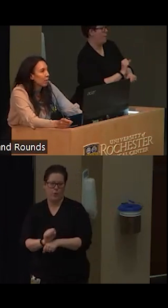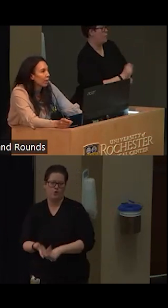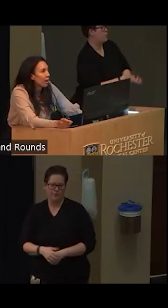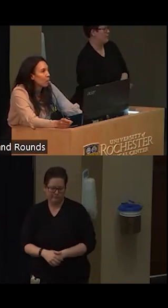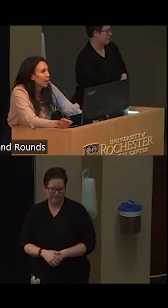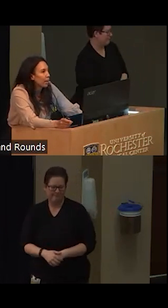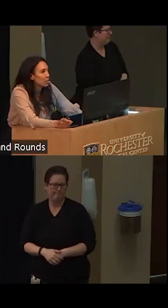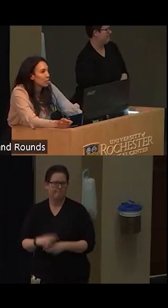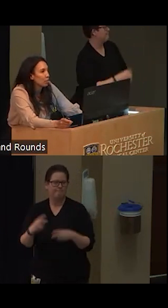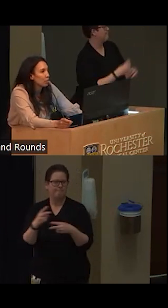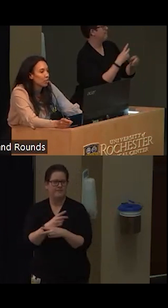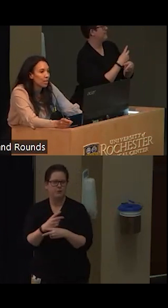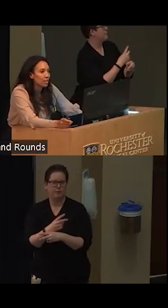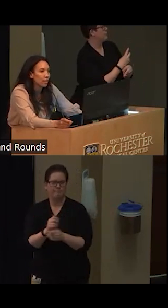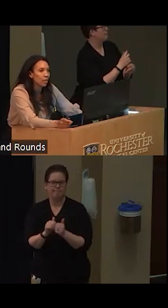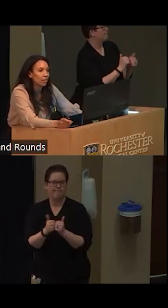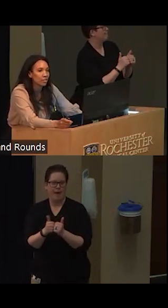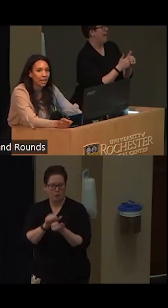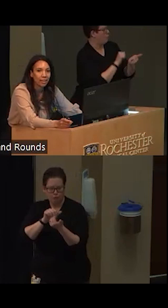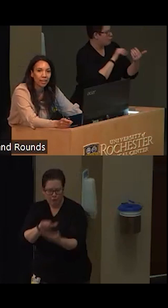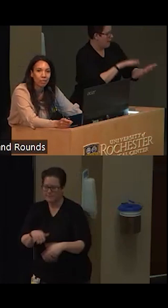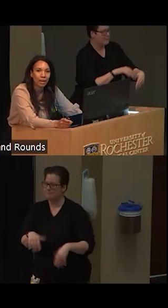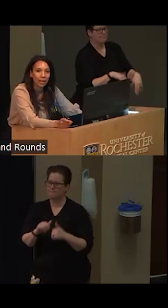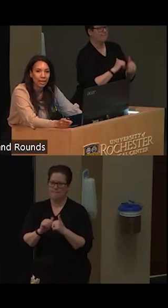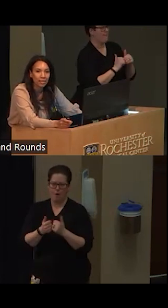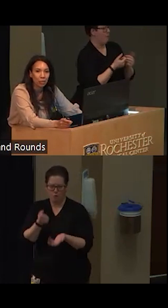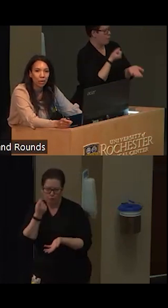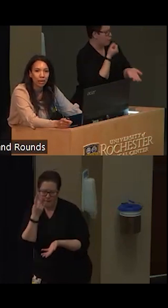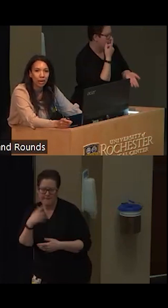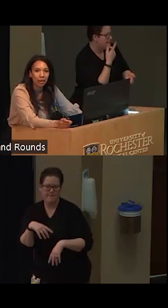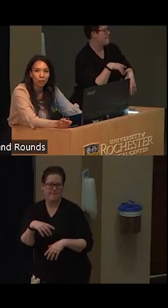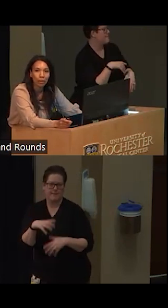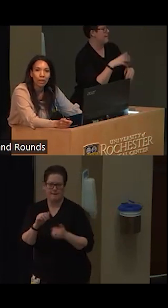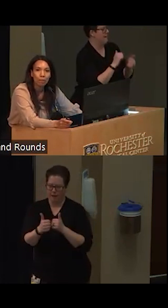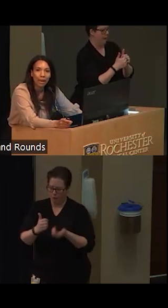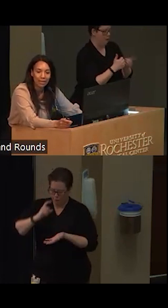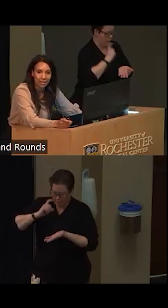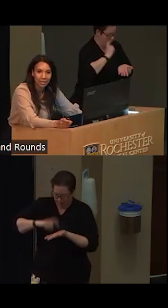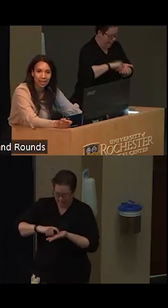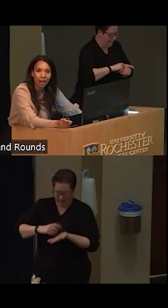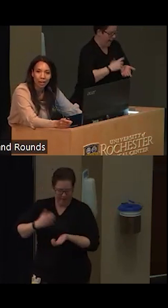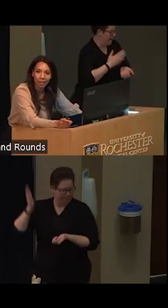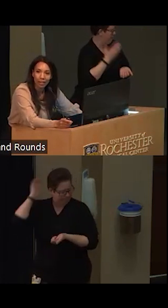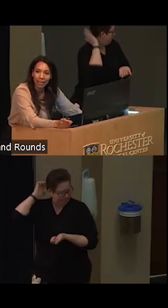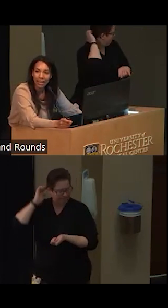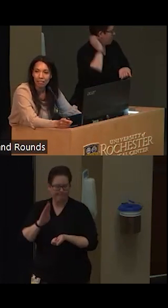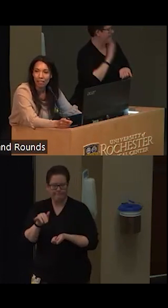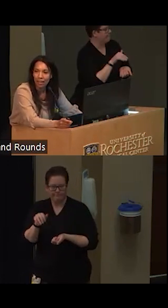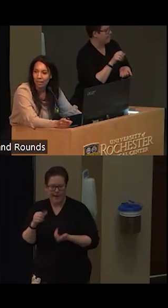figuring out ways to address it understand it recognizing what our own biases are in feeling